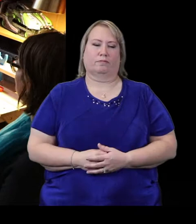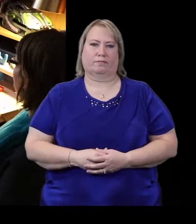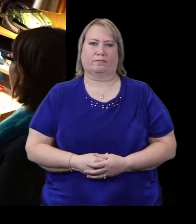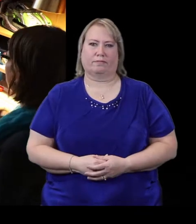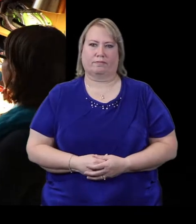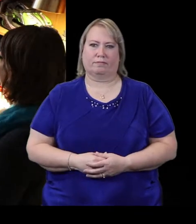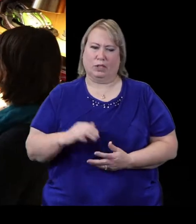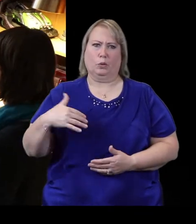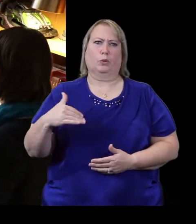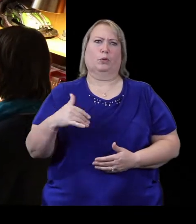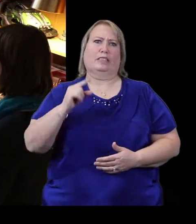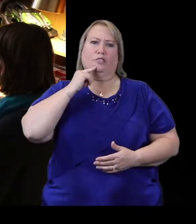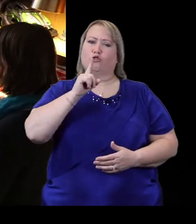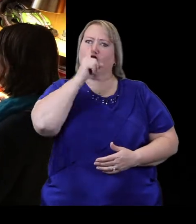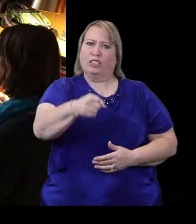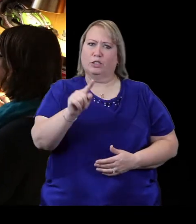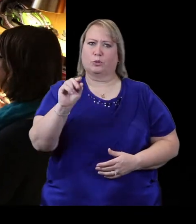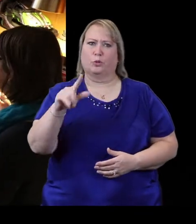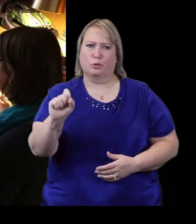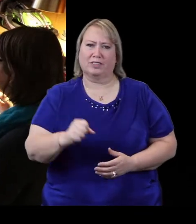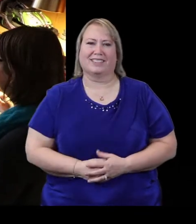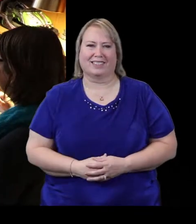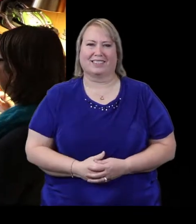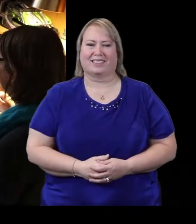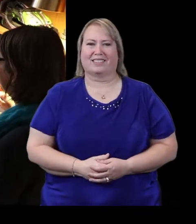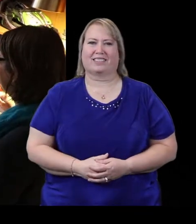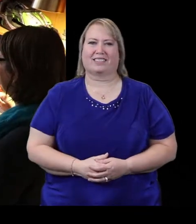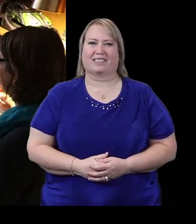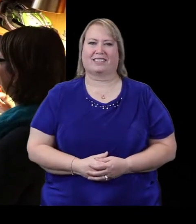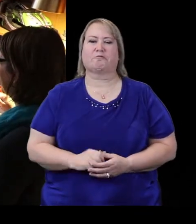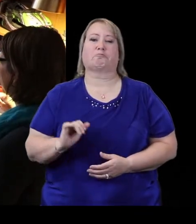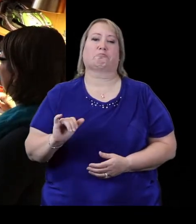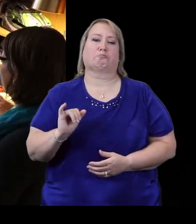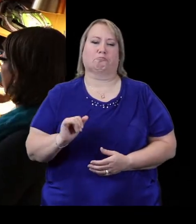Those are real tools. Stand up. Stand up. Here we go.